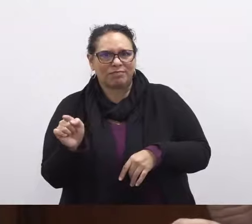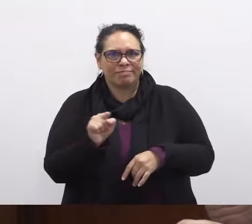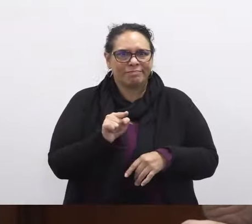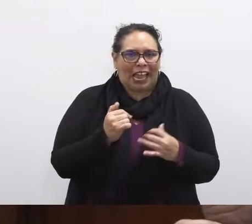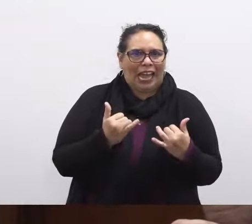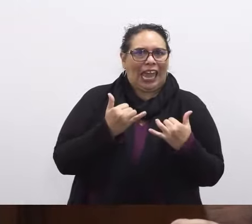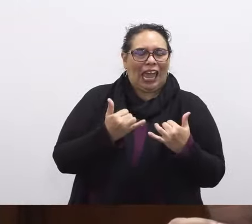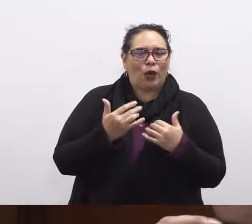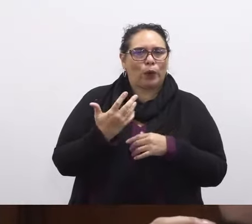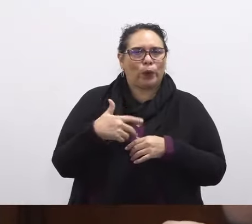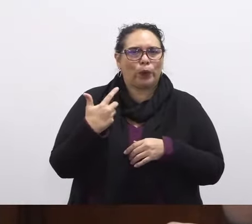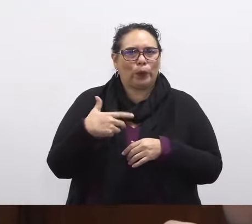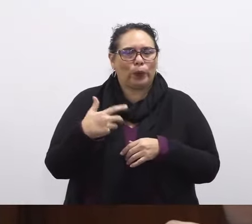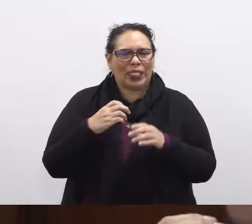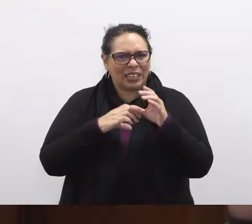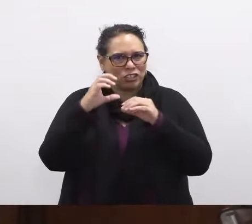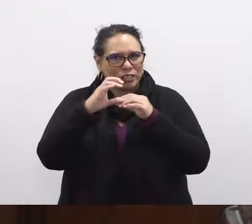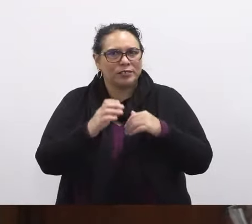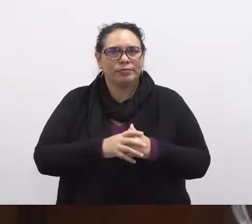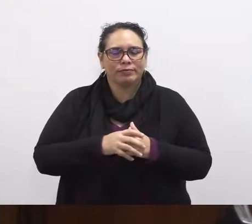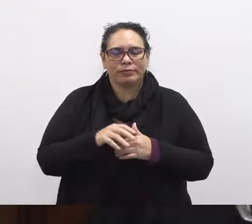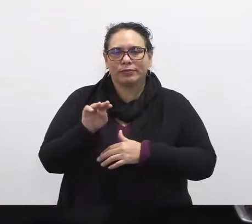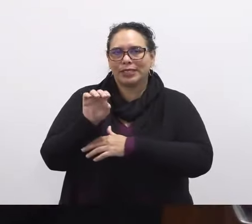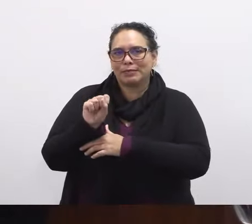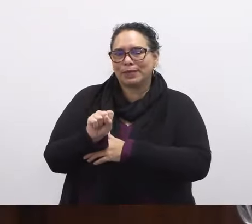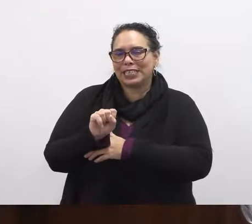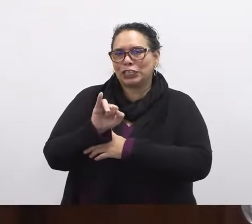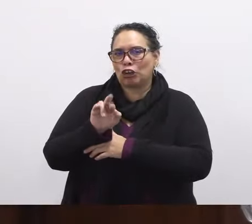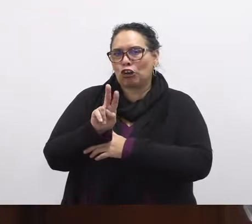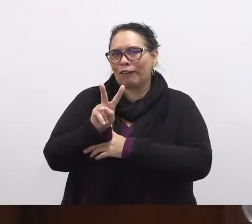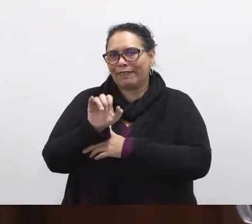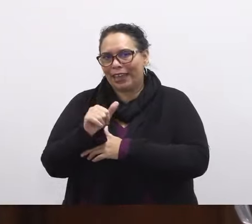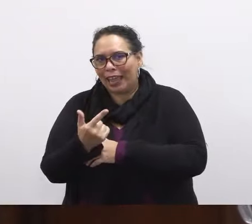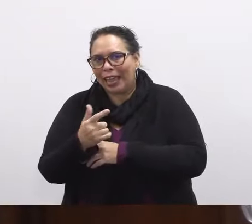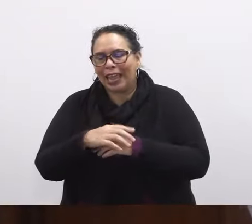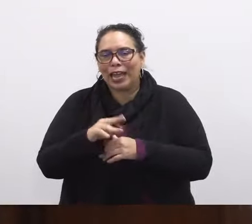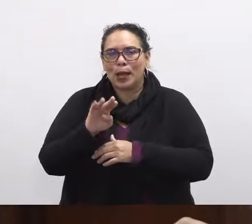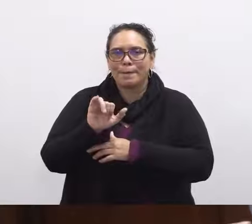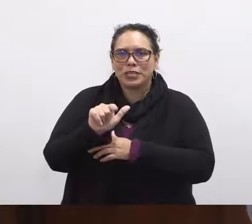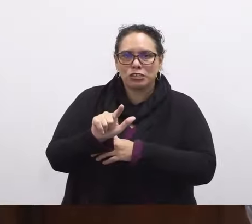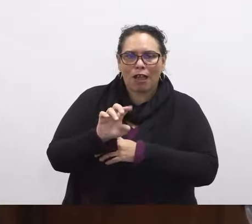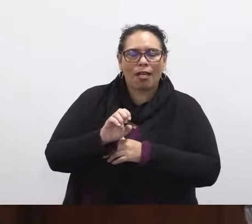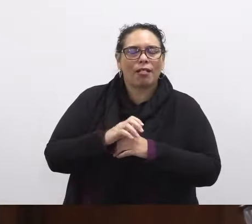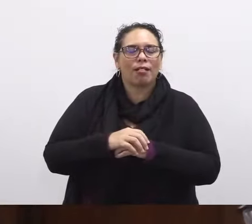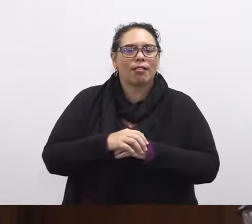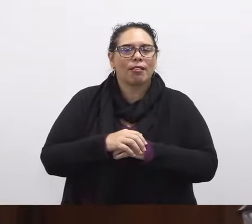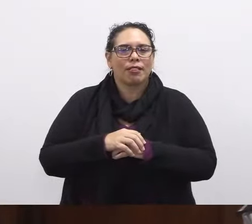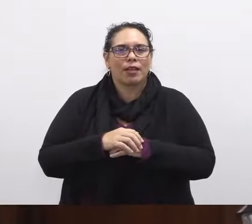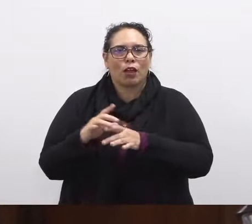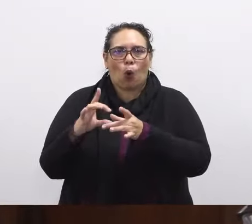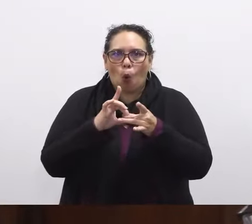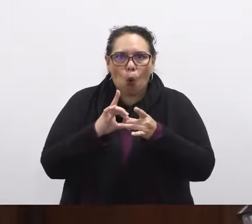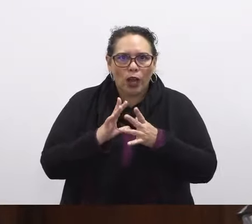and Ms Irving and Michelle and Rachel, the ASB coordinator and counselor have done an amazing job